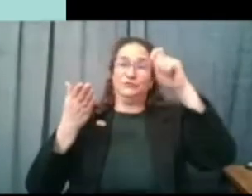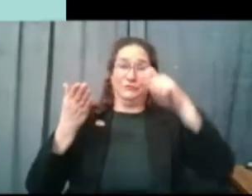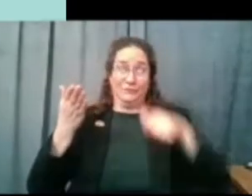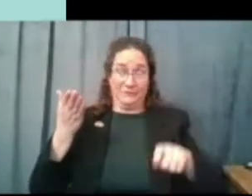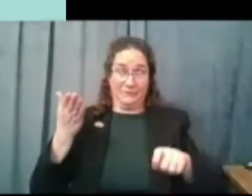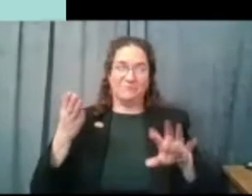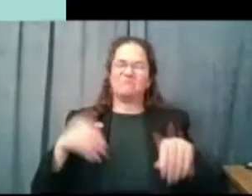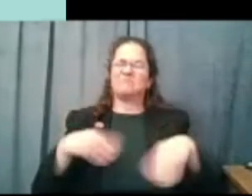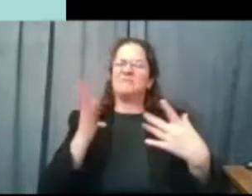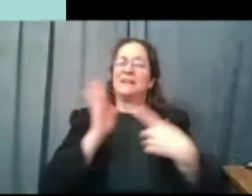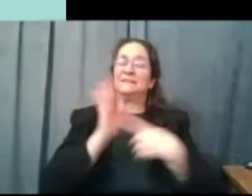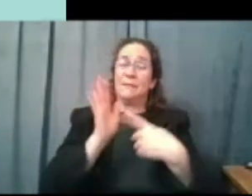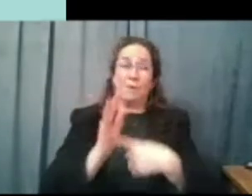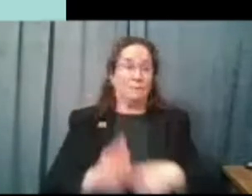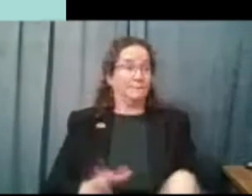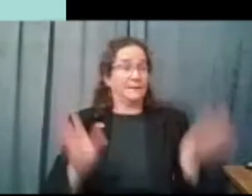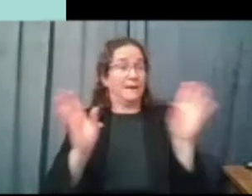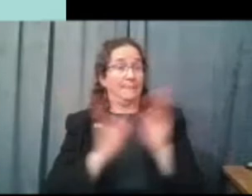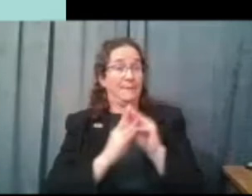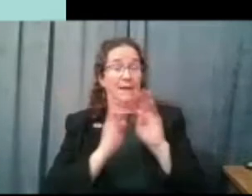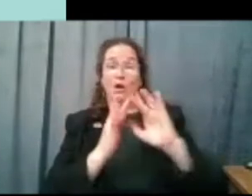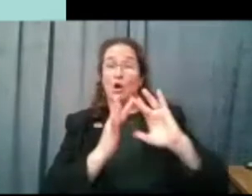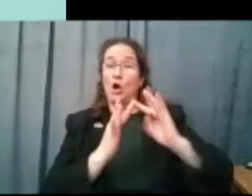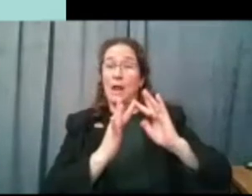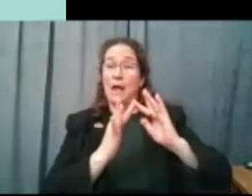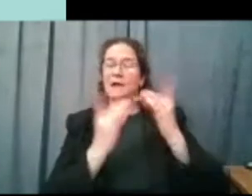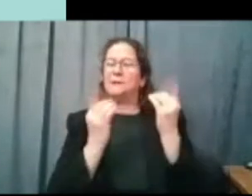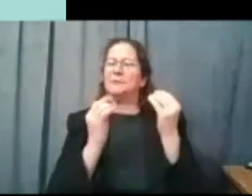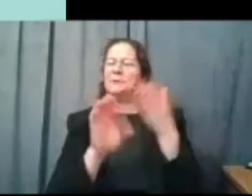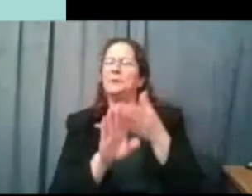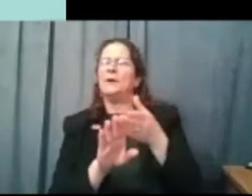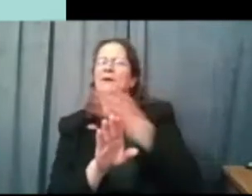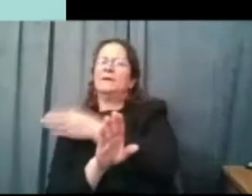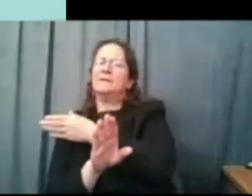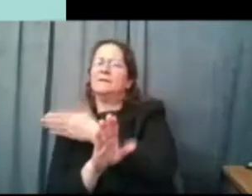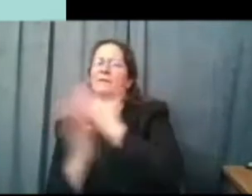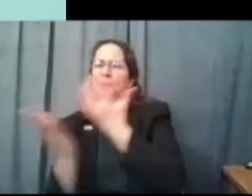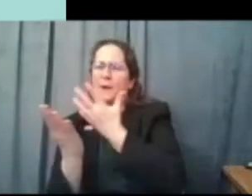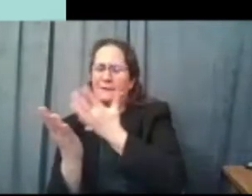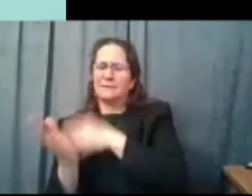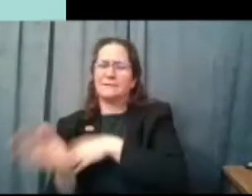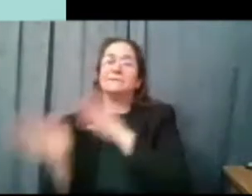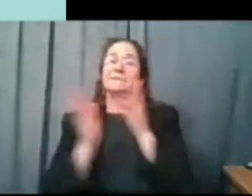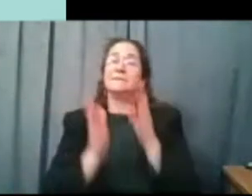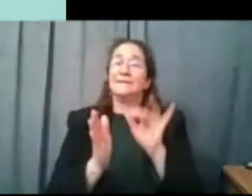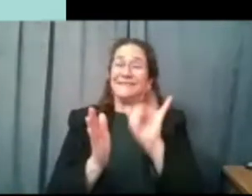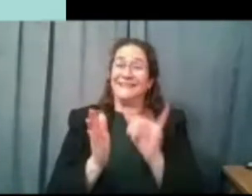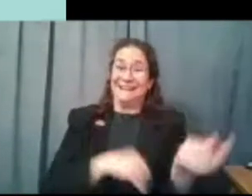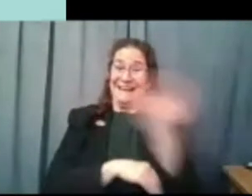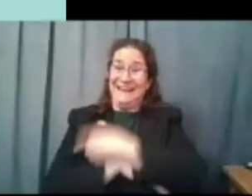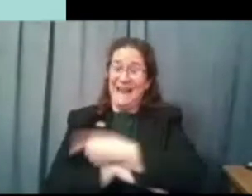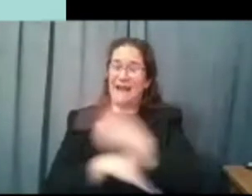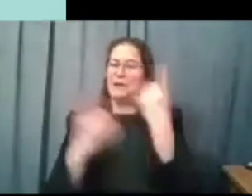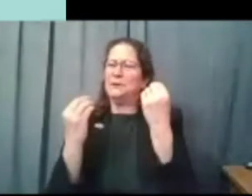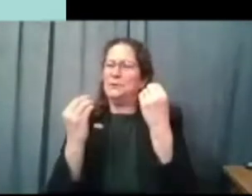it gives you some ideas of the prior to the day of the meeting checklist on the day of the meeting kind of checklist